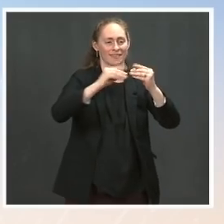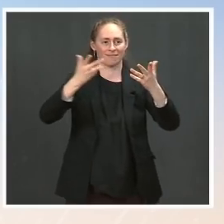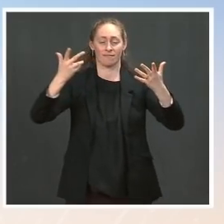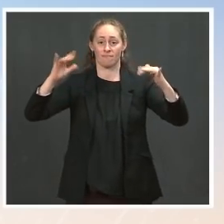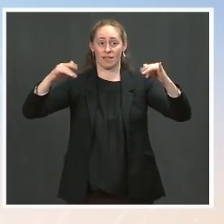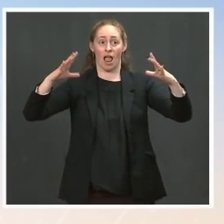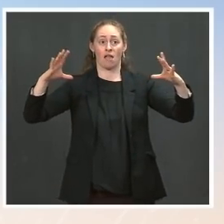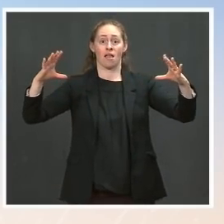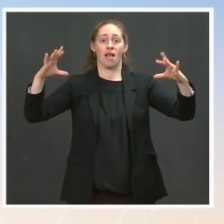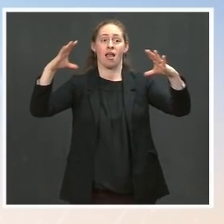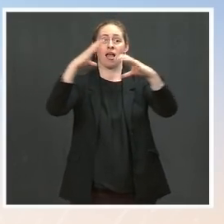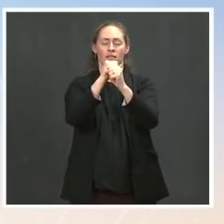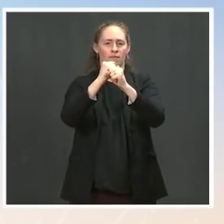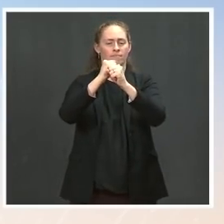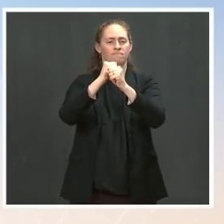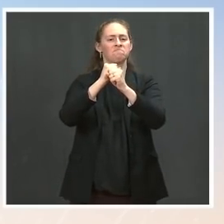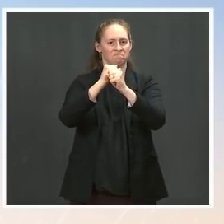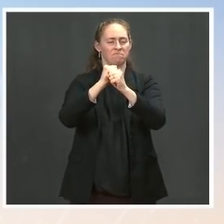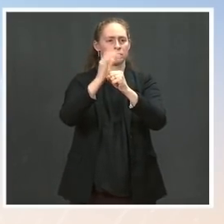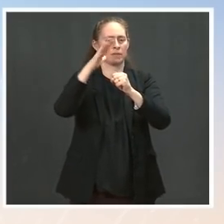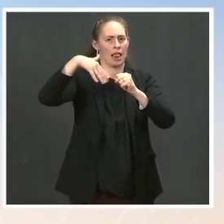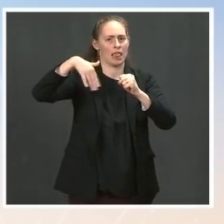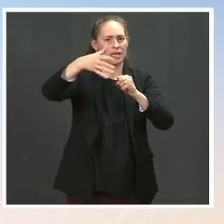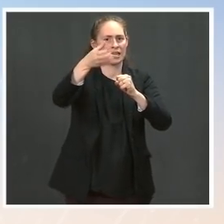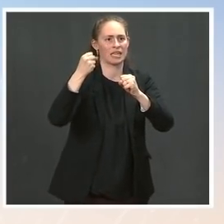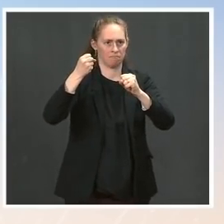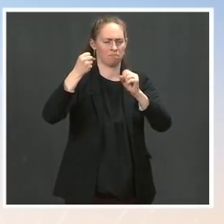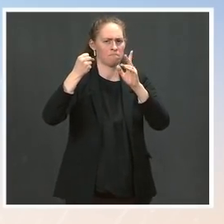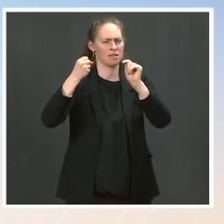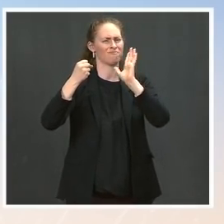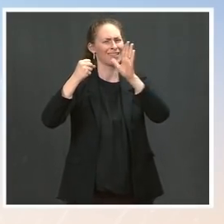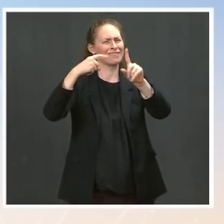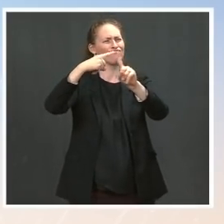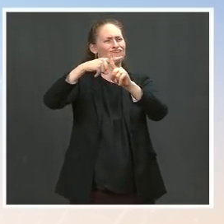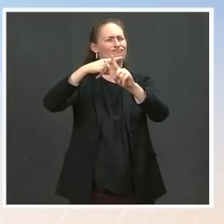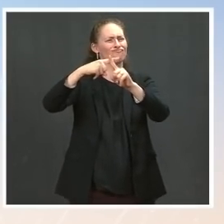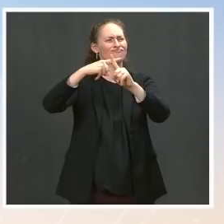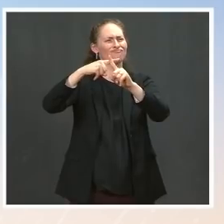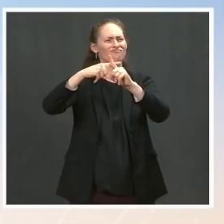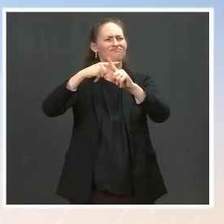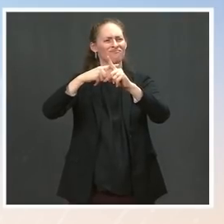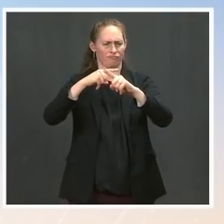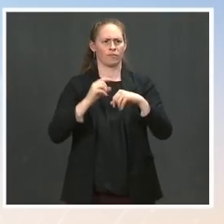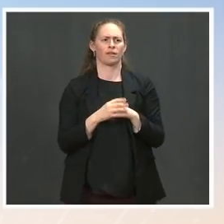But I would say that we're certainly encouraged to hear that Senator Manchin is open to raising the corporate tax rate